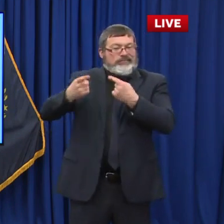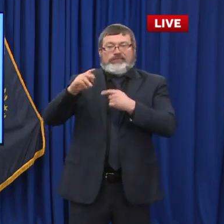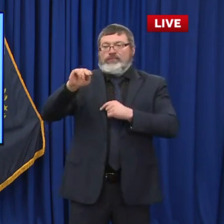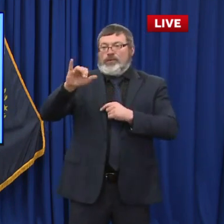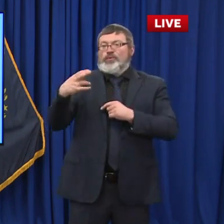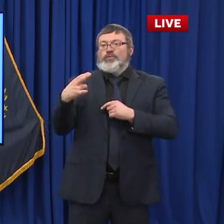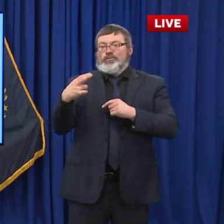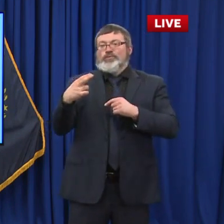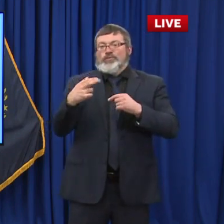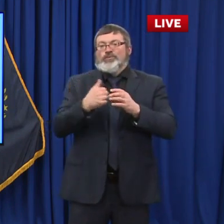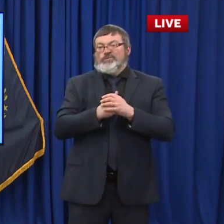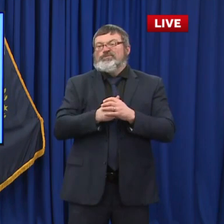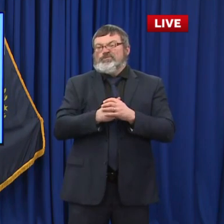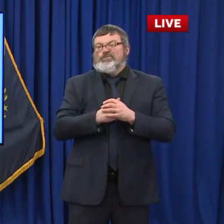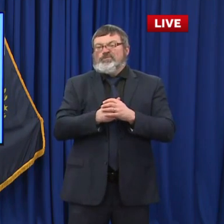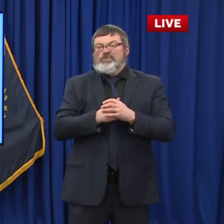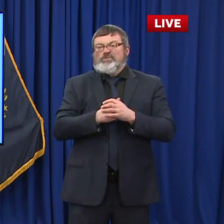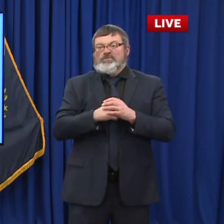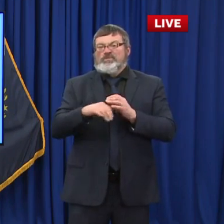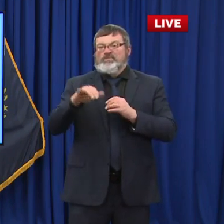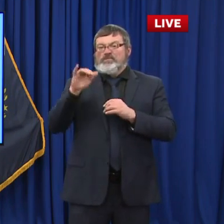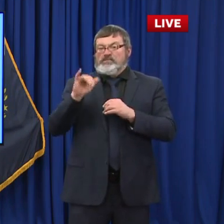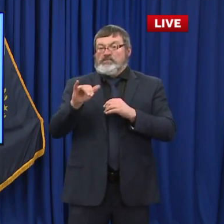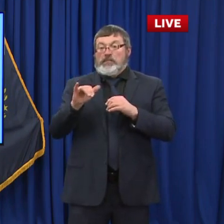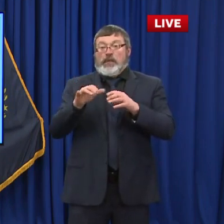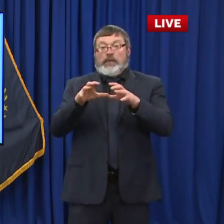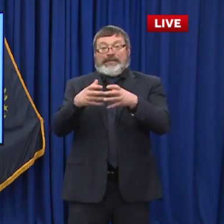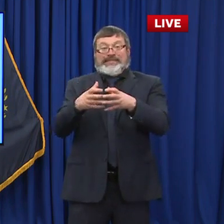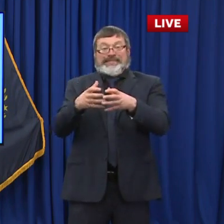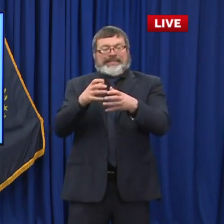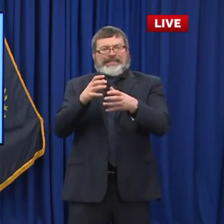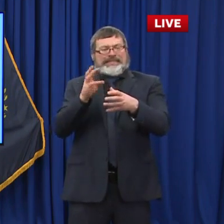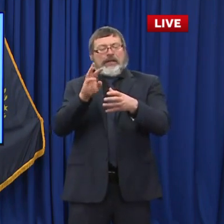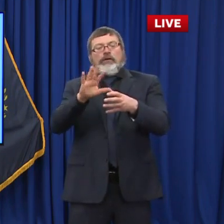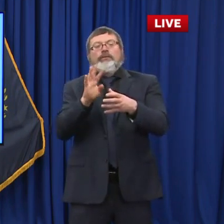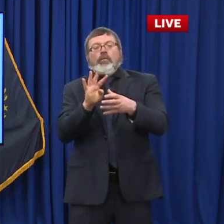THREE OF THESE INDIVIDUALS ARE ASSOCIATED WITH LONG-TERM CARE FACILITIES.